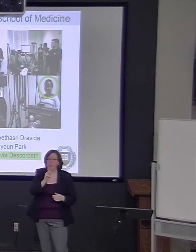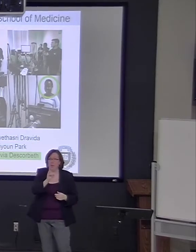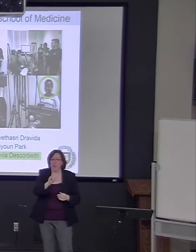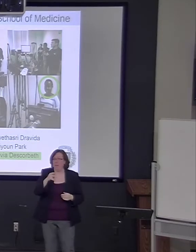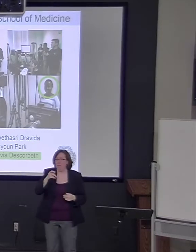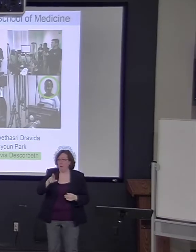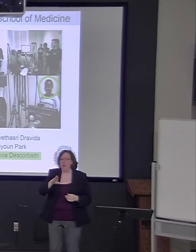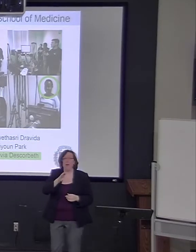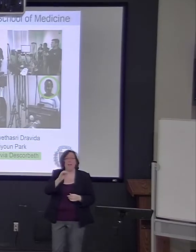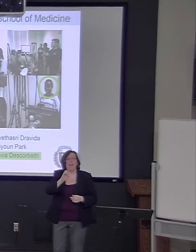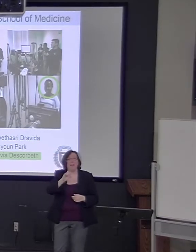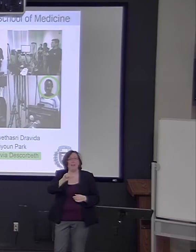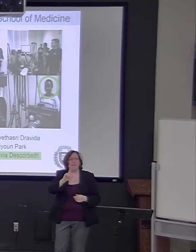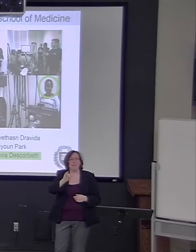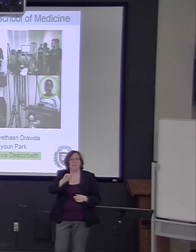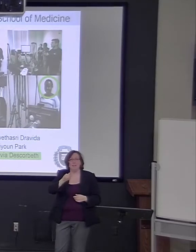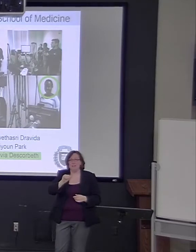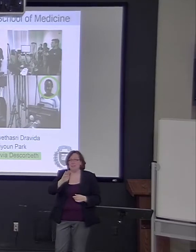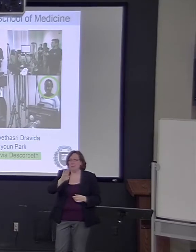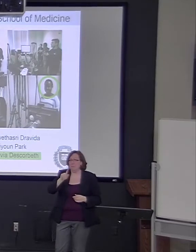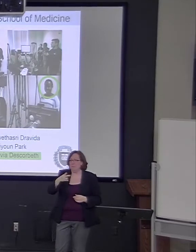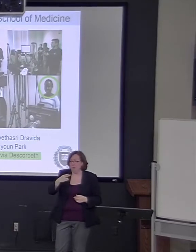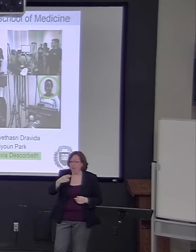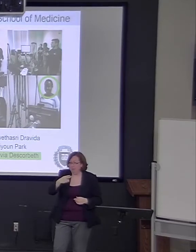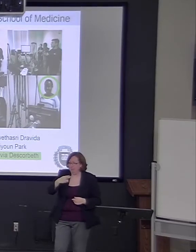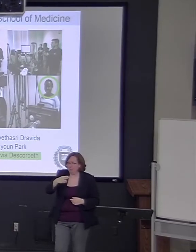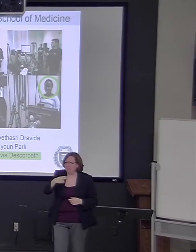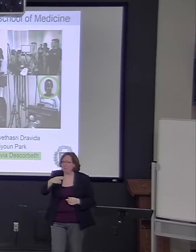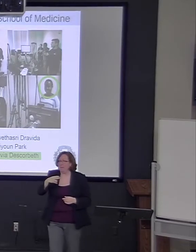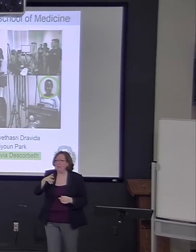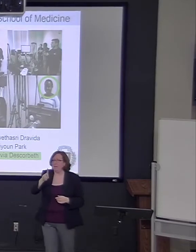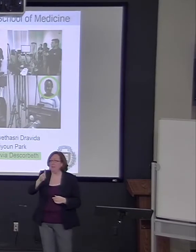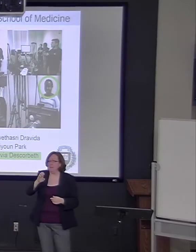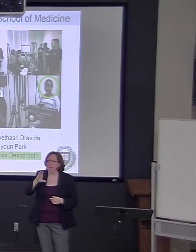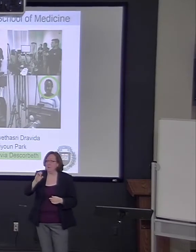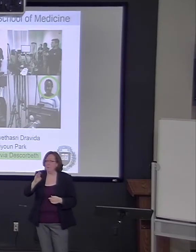who have been with the lab since they've been at Yale and have made major contributions